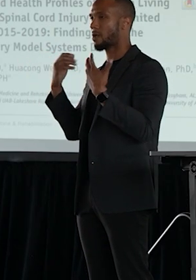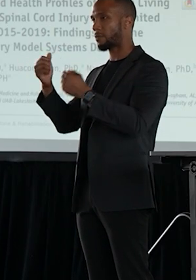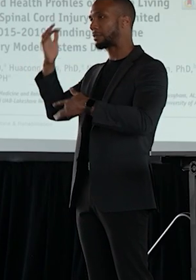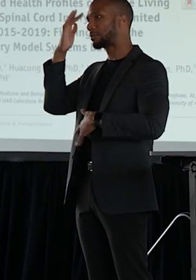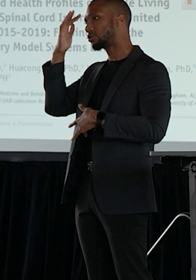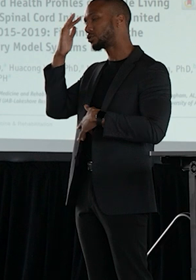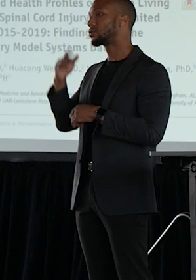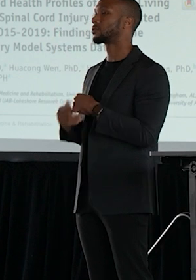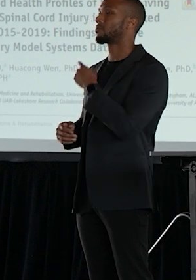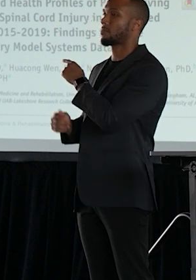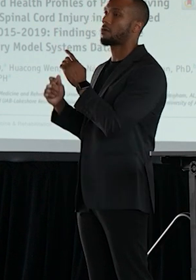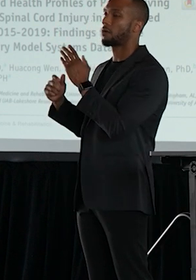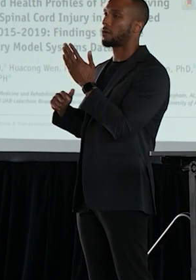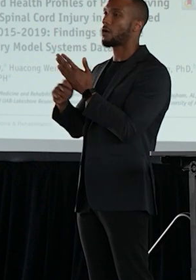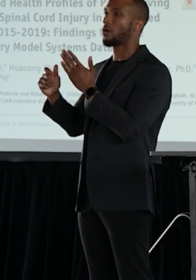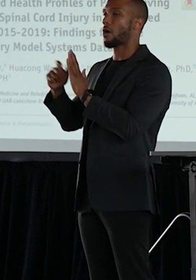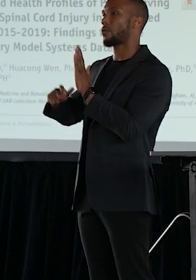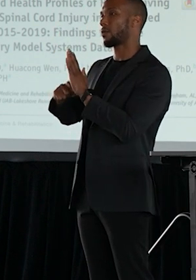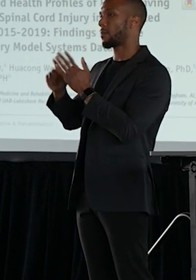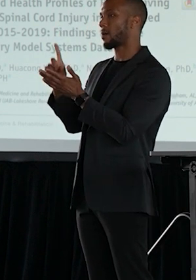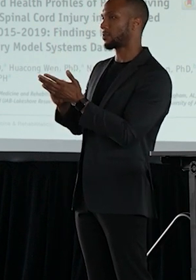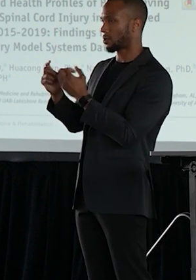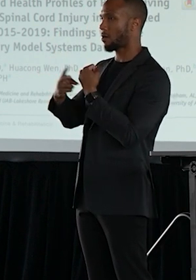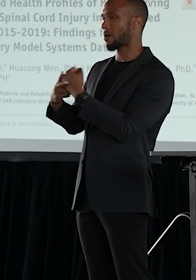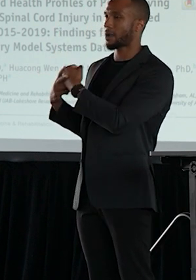this is an article published in archives physical medicine rehab